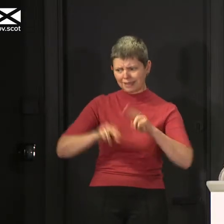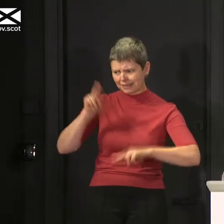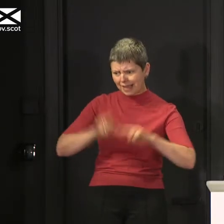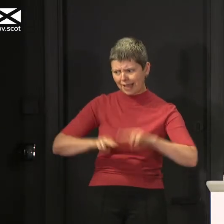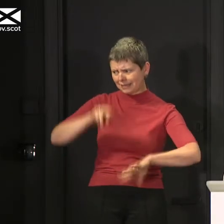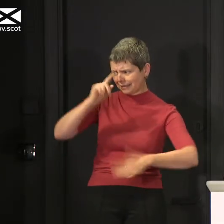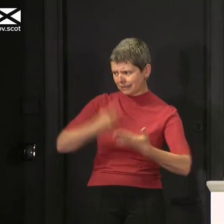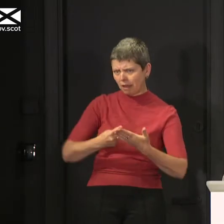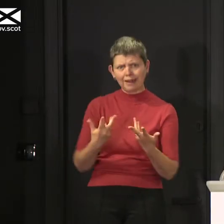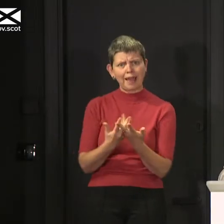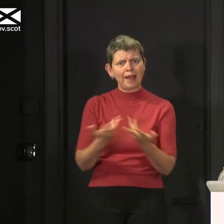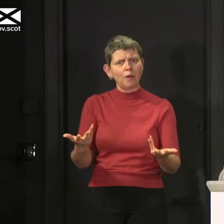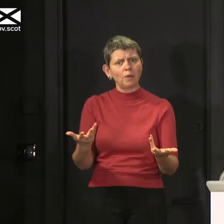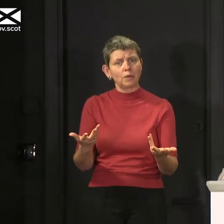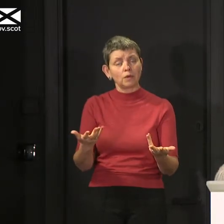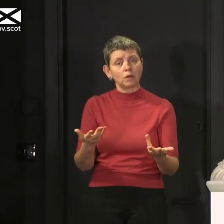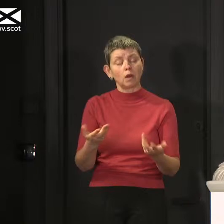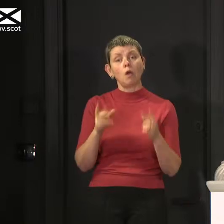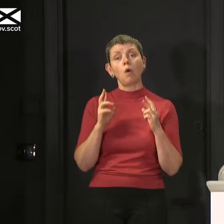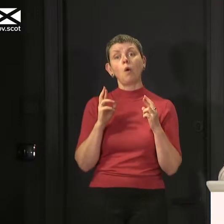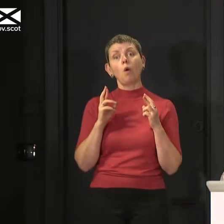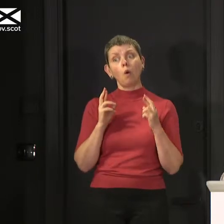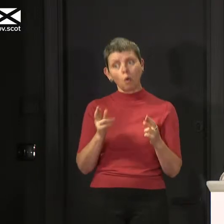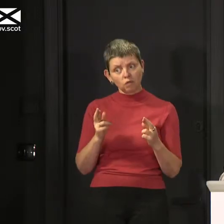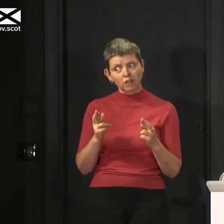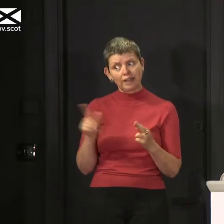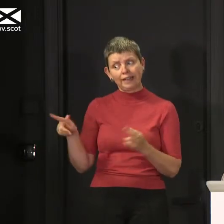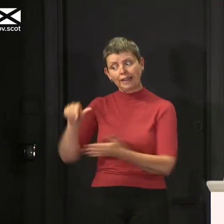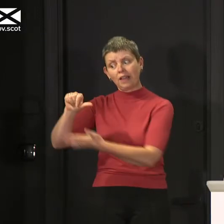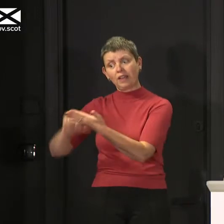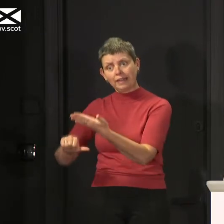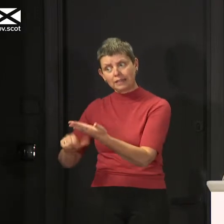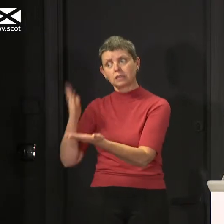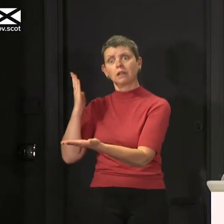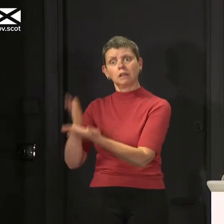hopefully the position today is the one that we can properly assess, taking into account